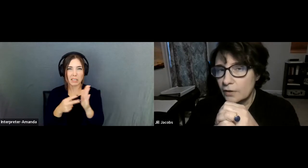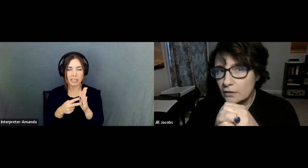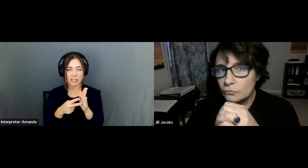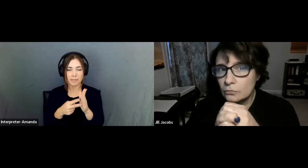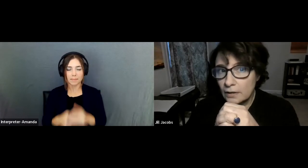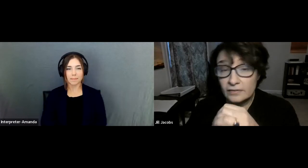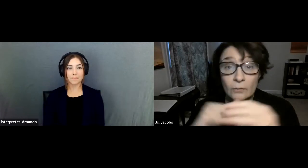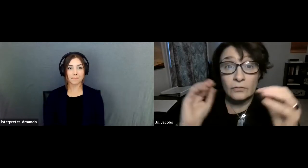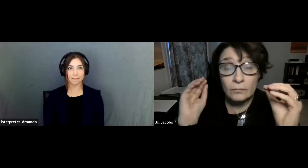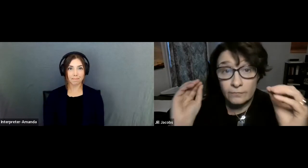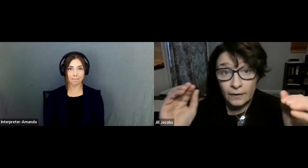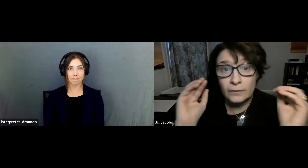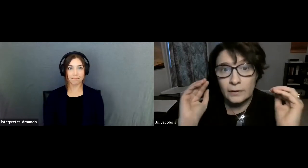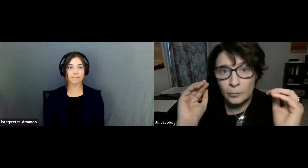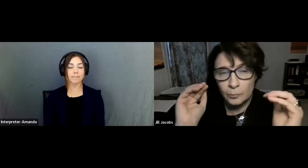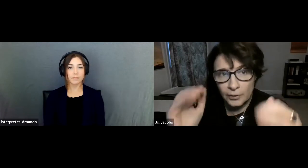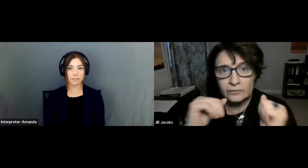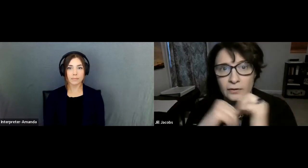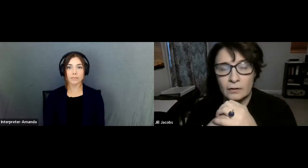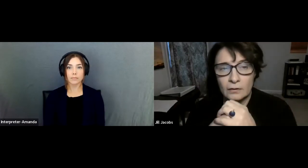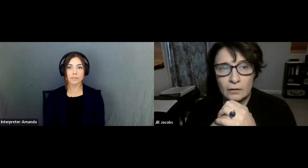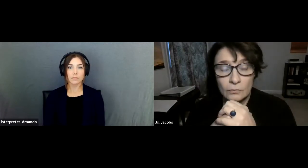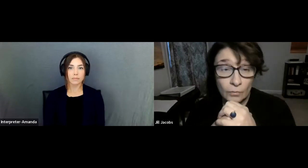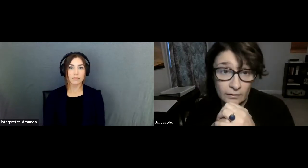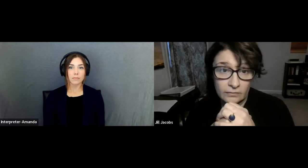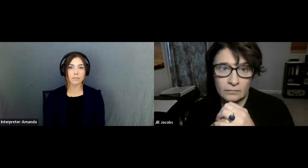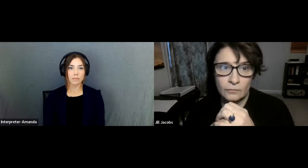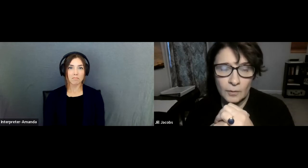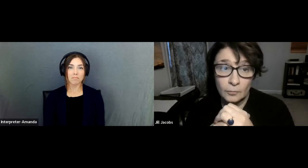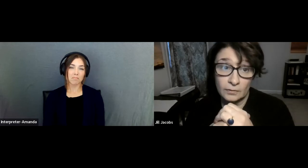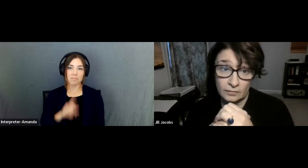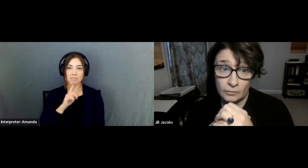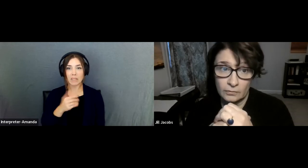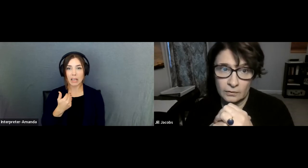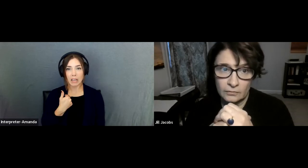The settings rule lay things out some very basic rights for people with disabilities.